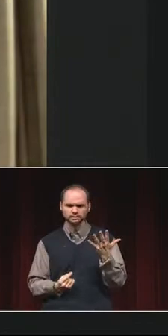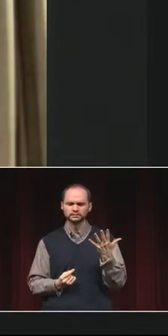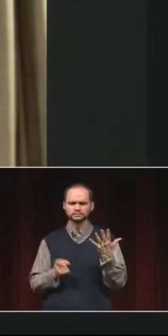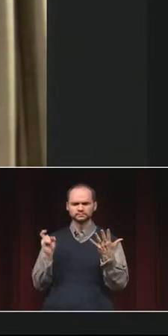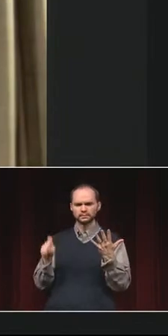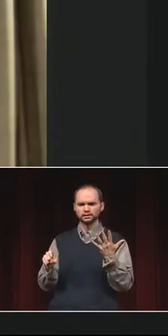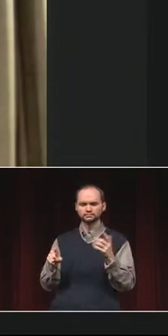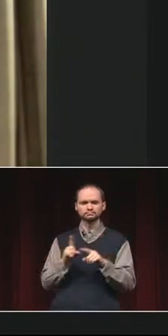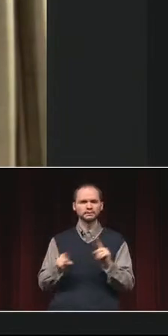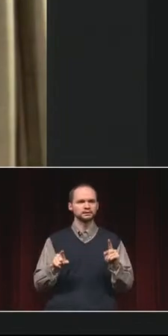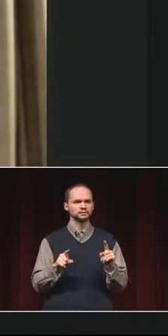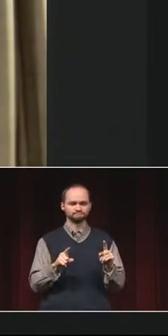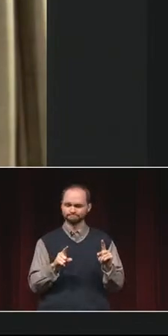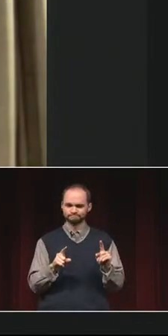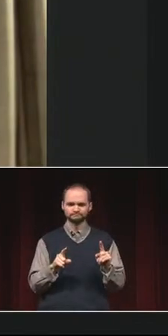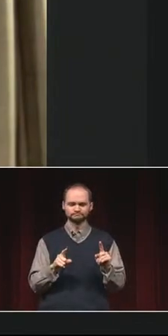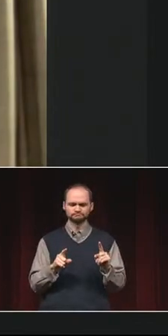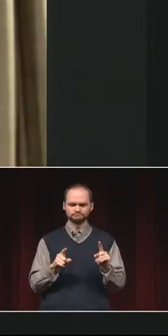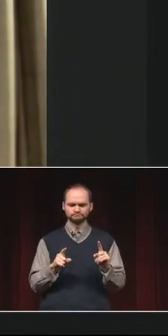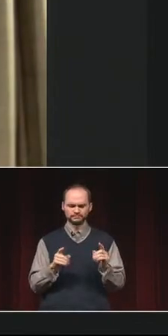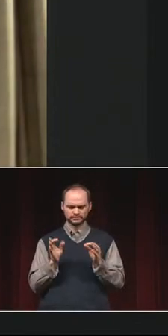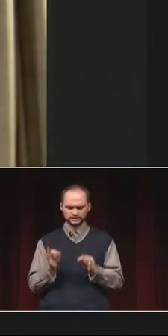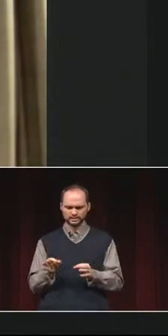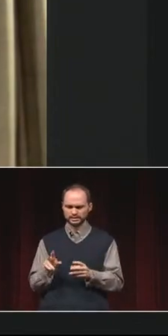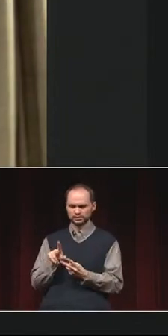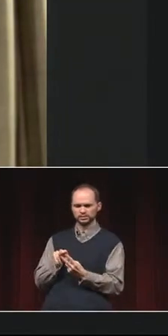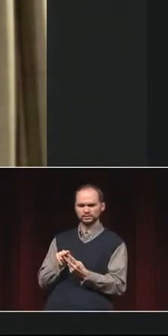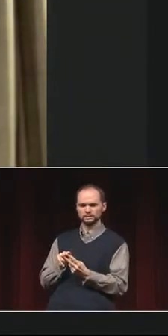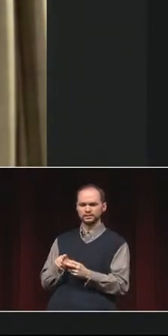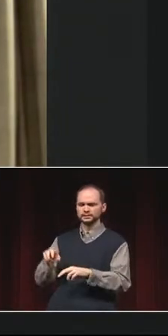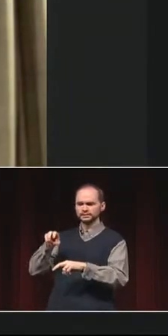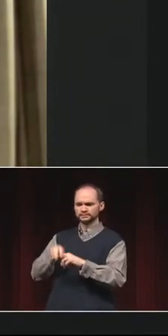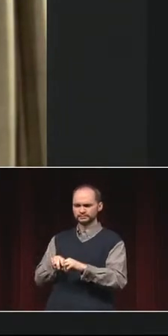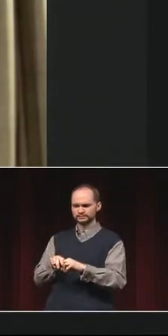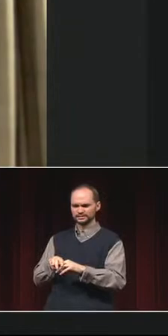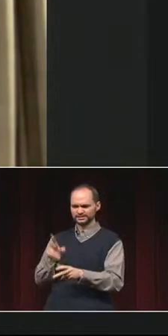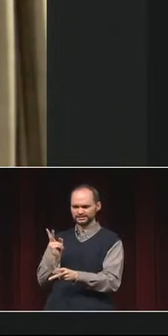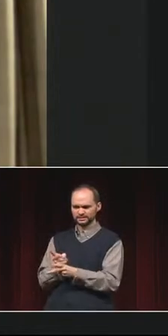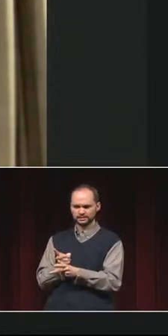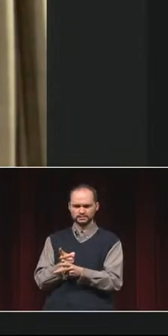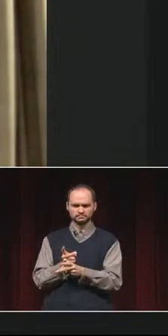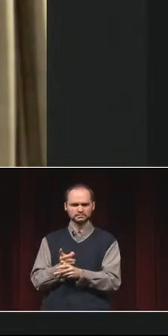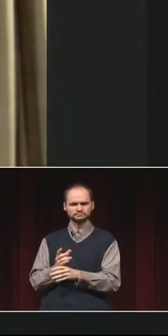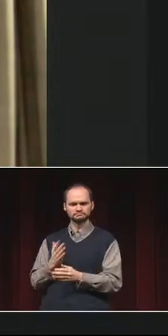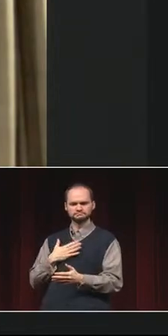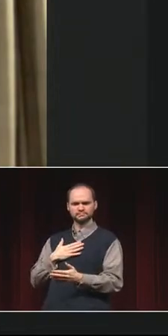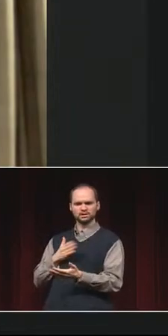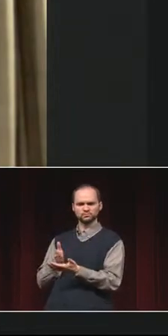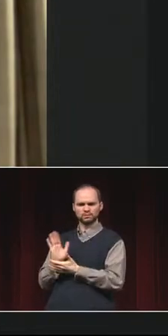decision to either give up my seat or to stand up for my rights I did not hesitate to do so.